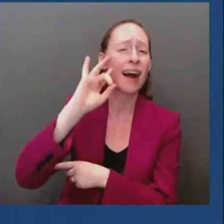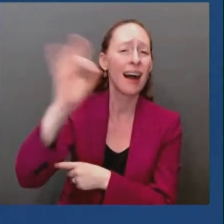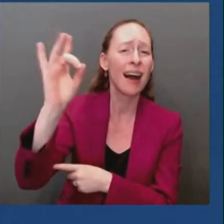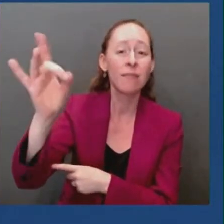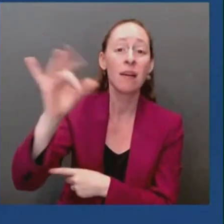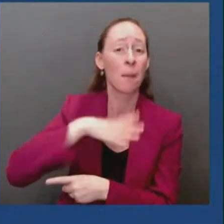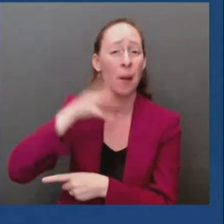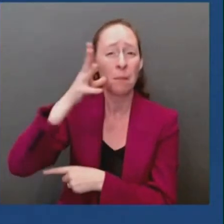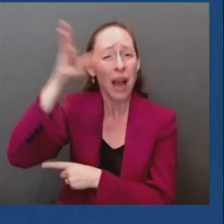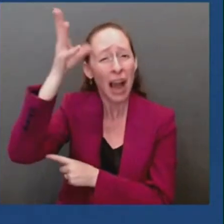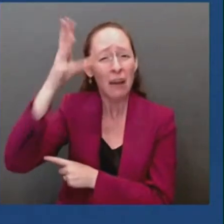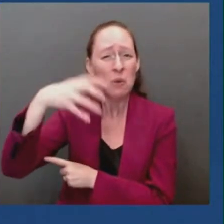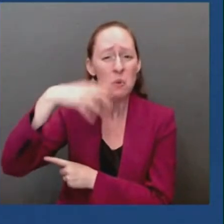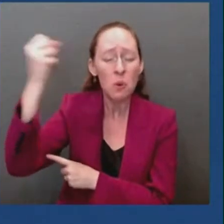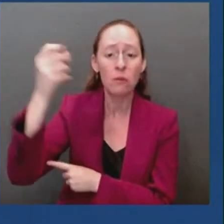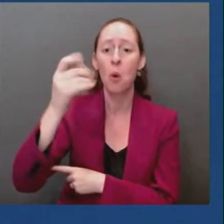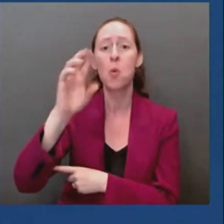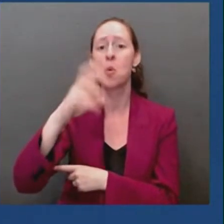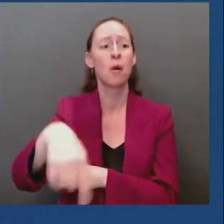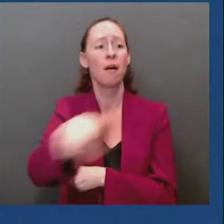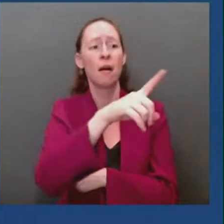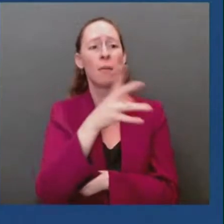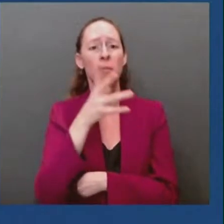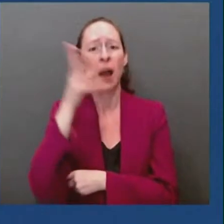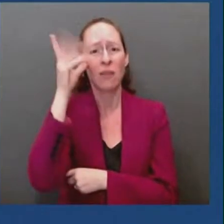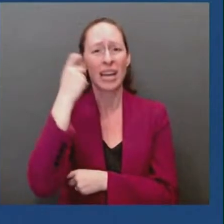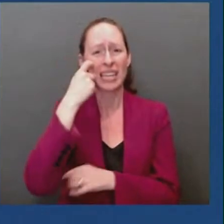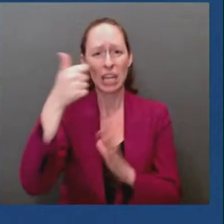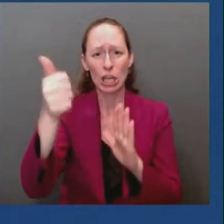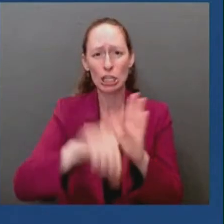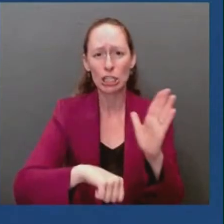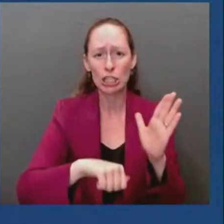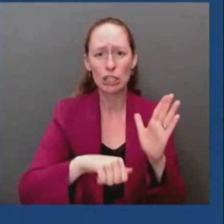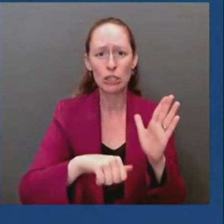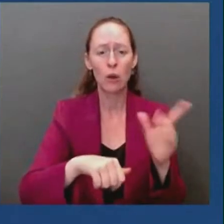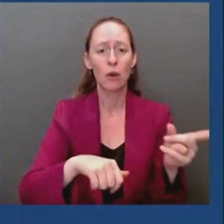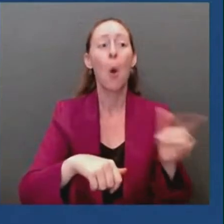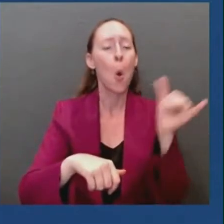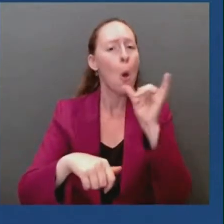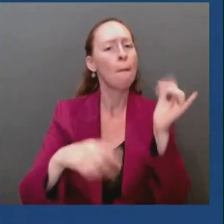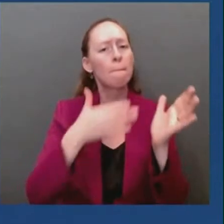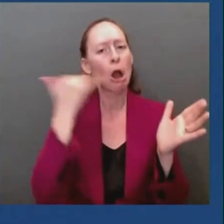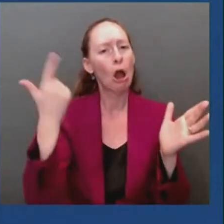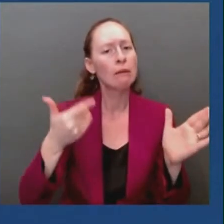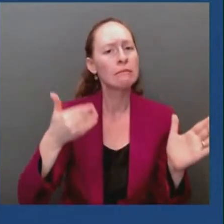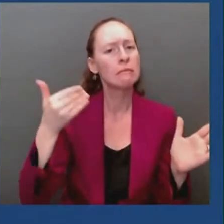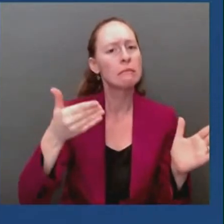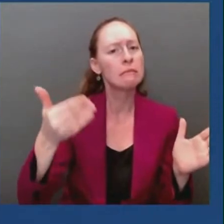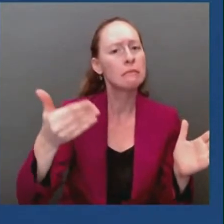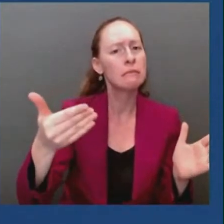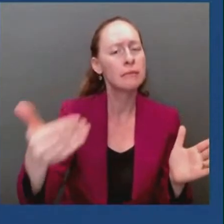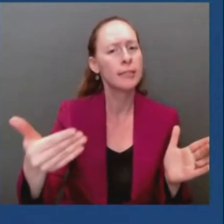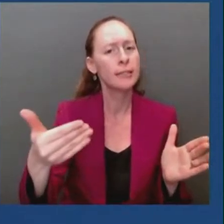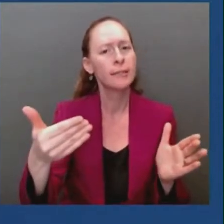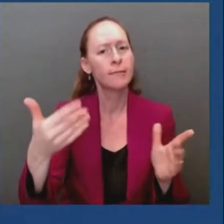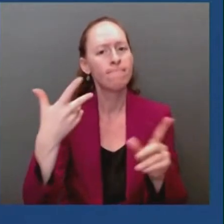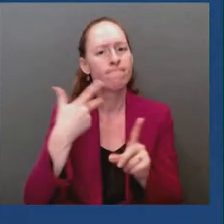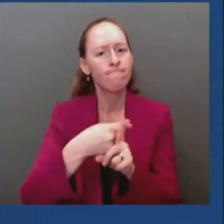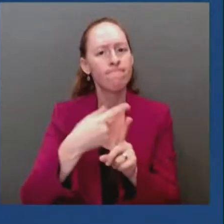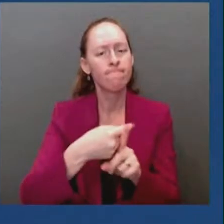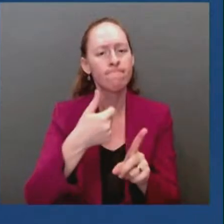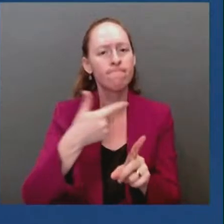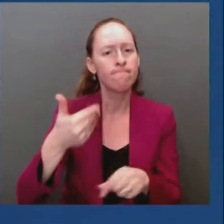ONE OF MY CLOSE FRIENDS WHO